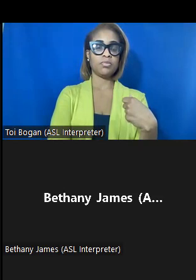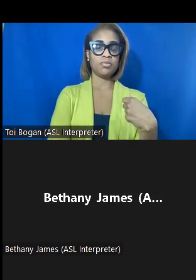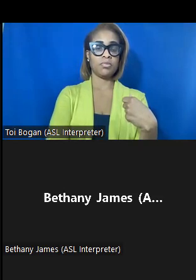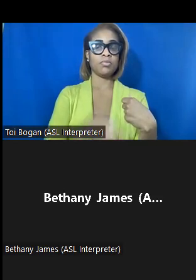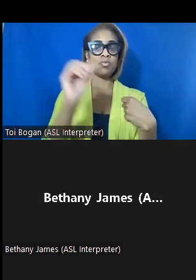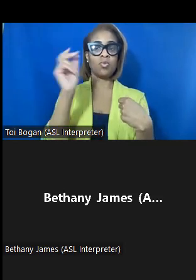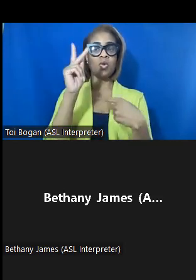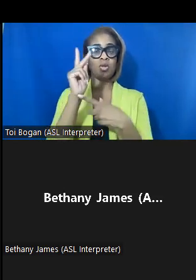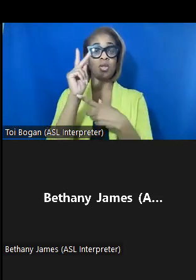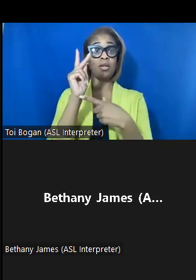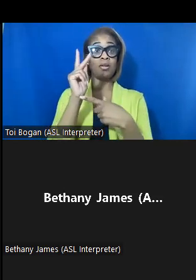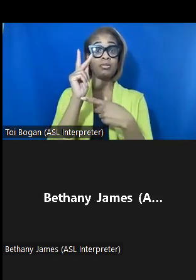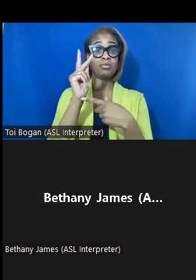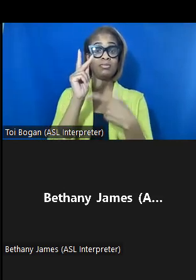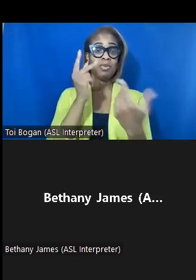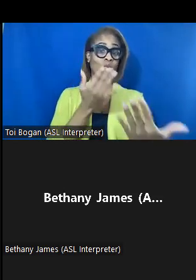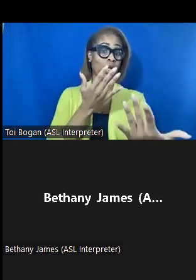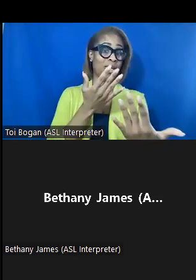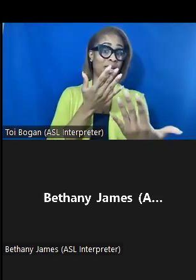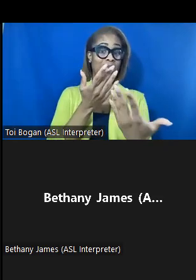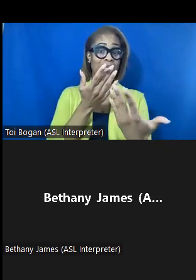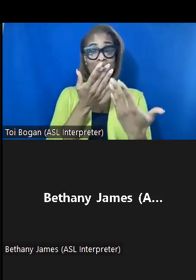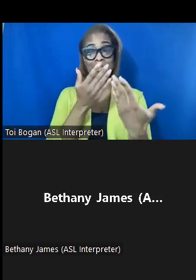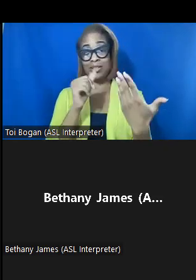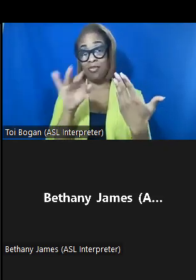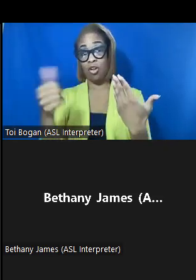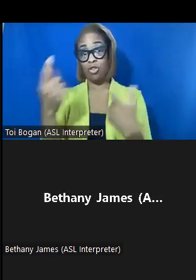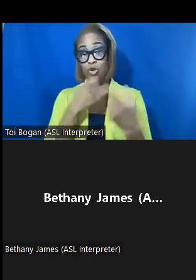Okay. I'll just wait a minute. If anybody has any other questions they want answered.